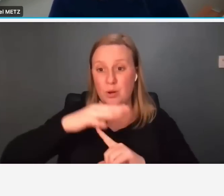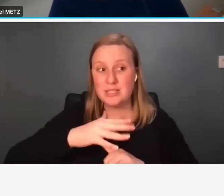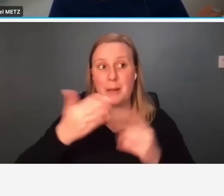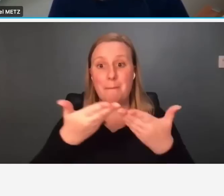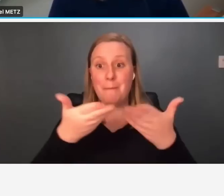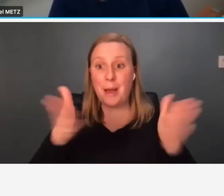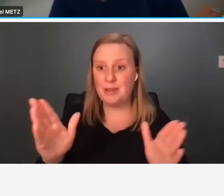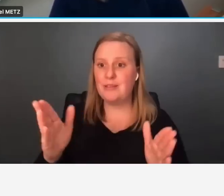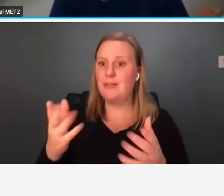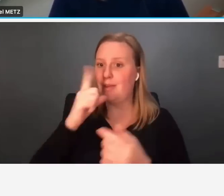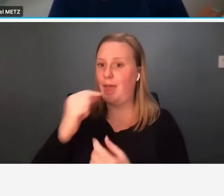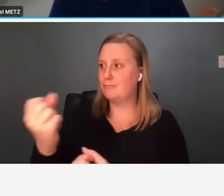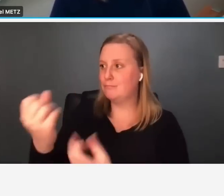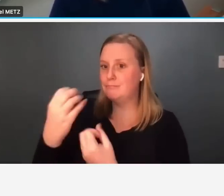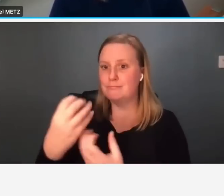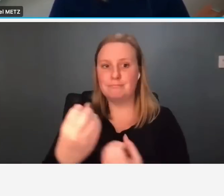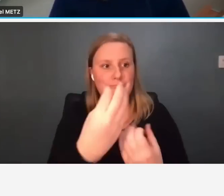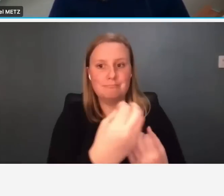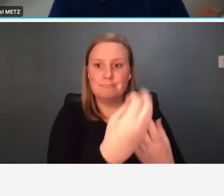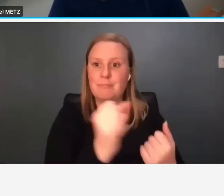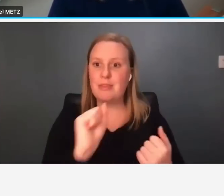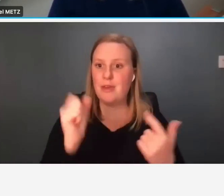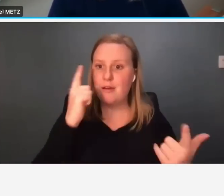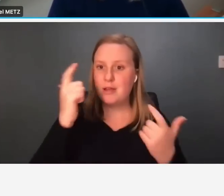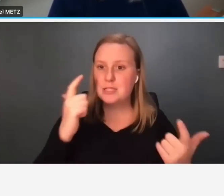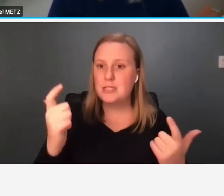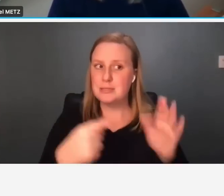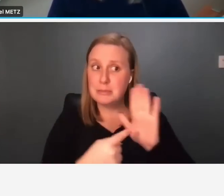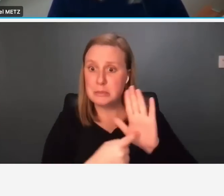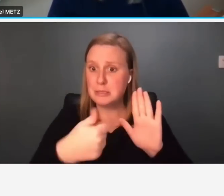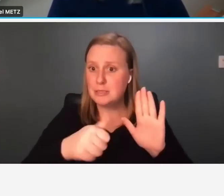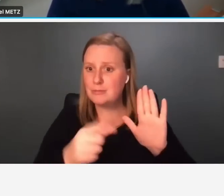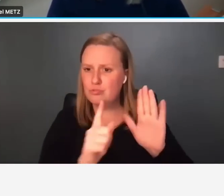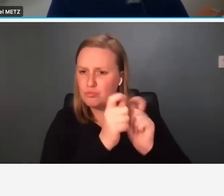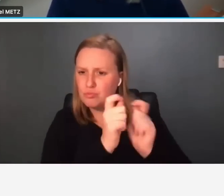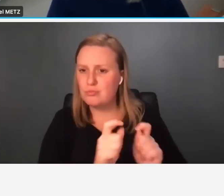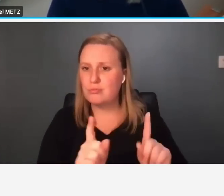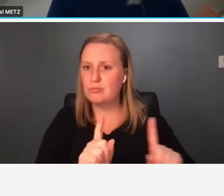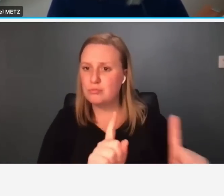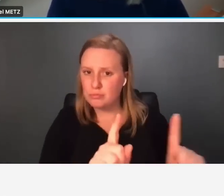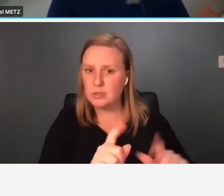that are being made but to stress test the legislation before it's introduced to Parliament and identify any